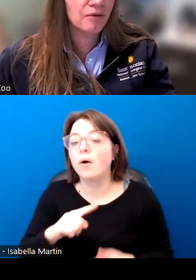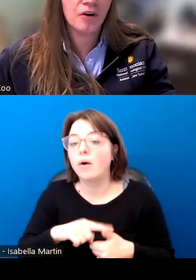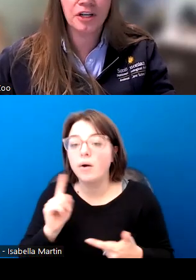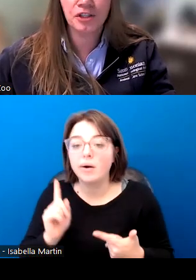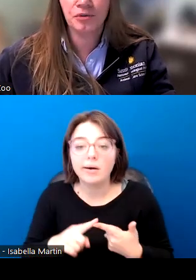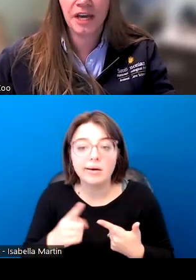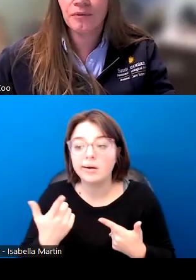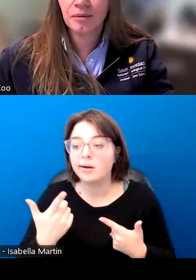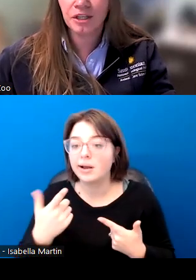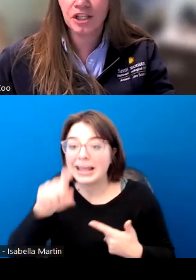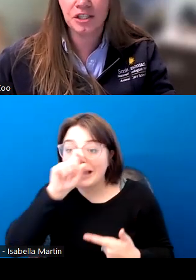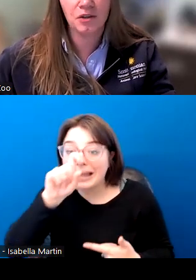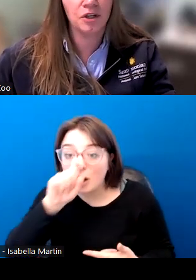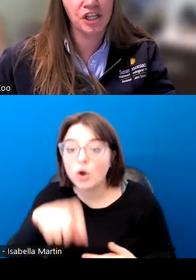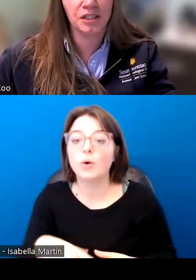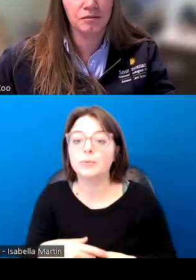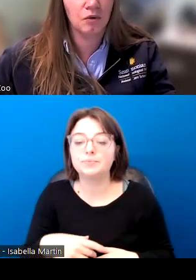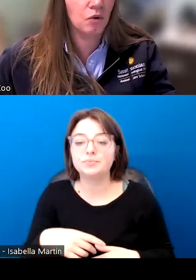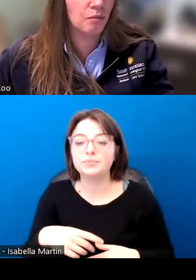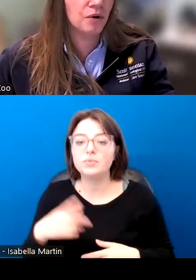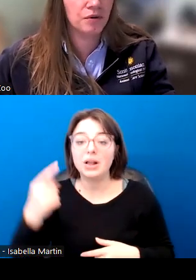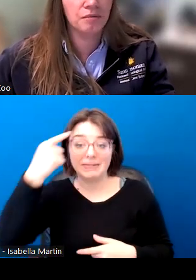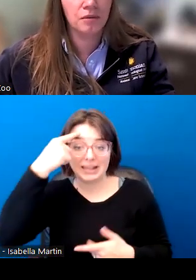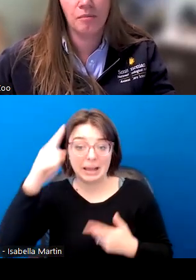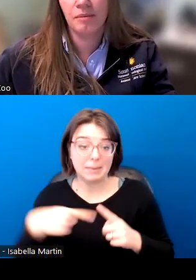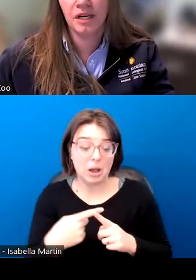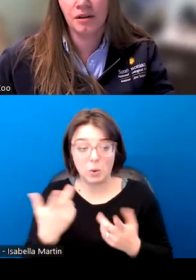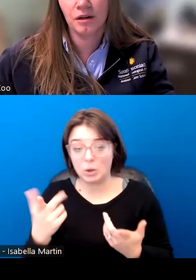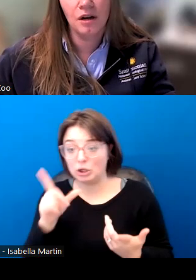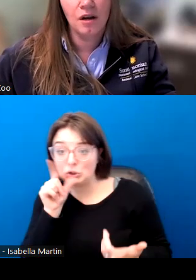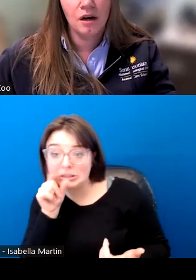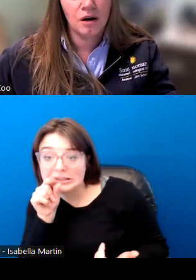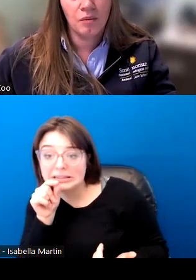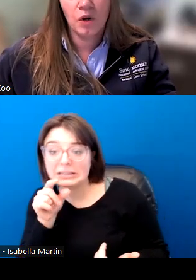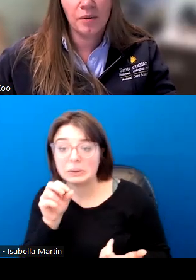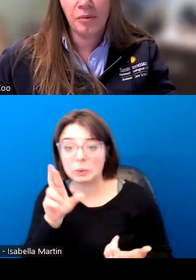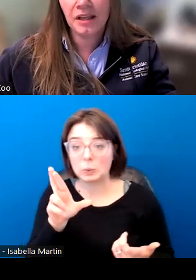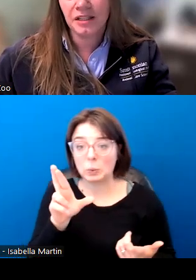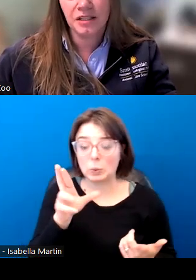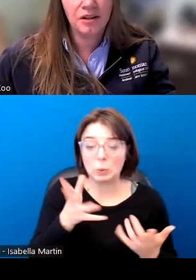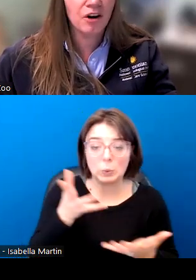I referring to cat recommendations or a chicken or both maybe neither. What about pelicans they're a